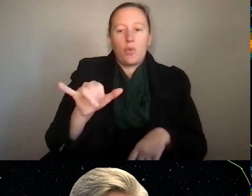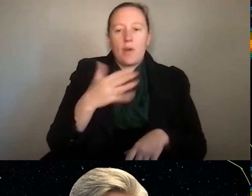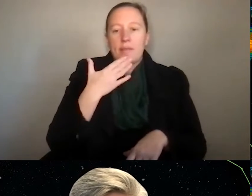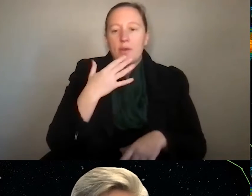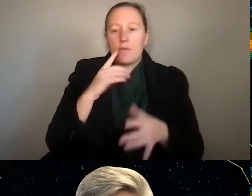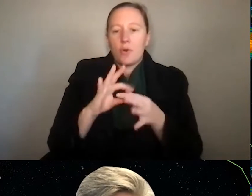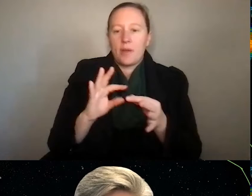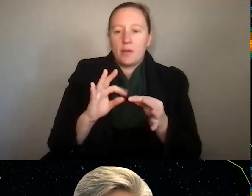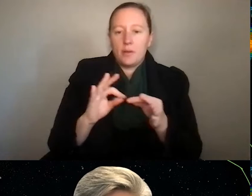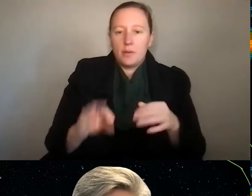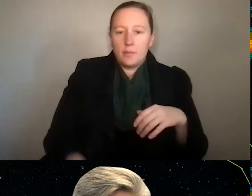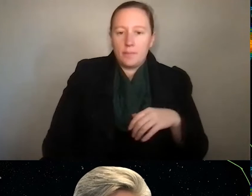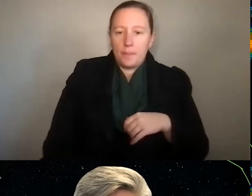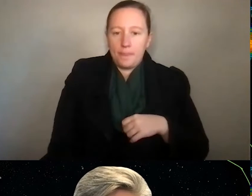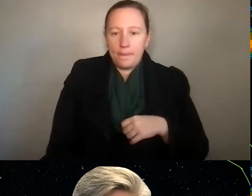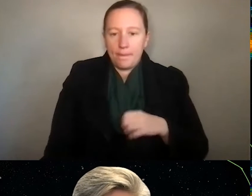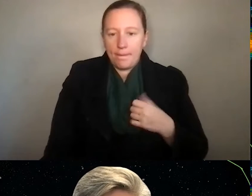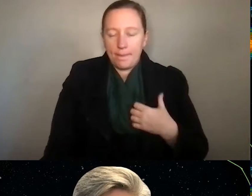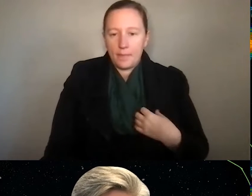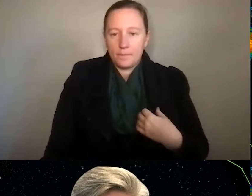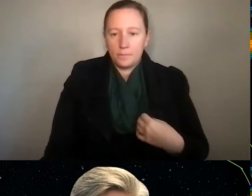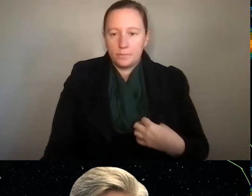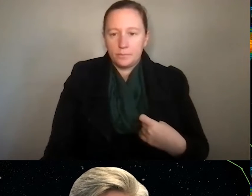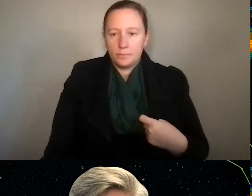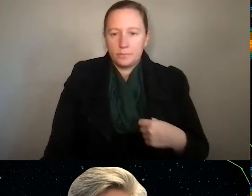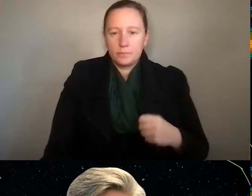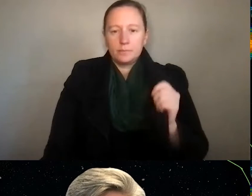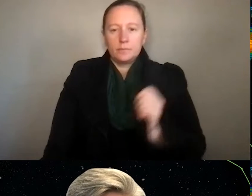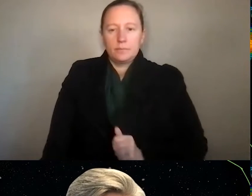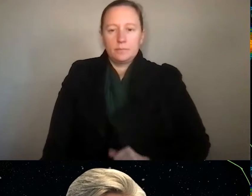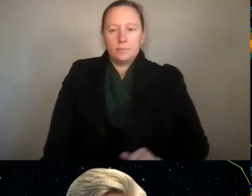Also it is a government building,